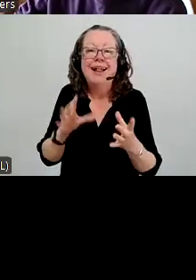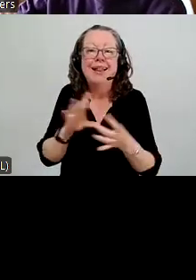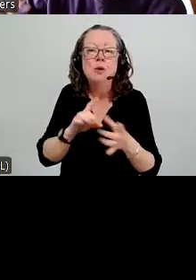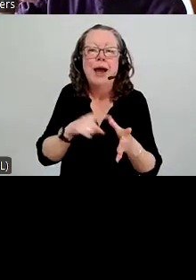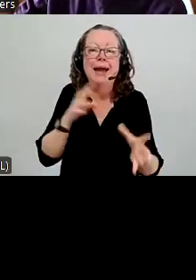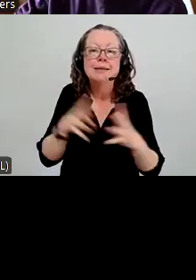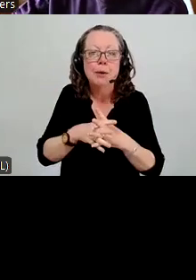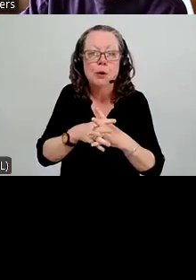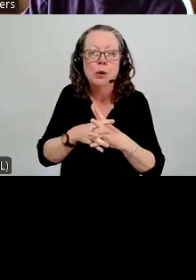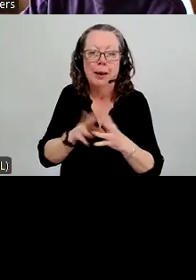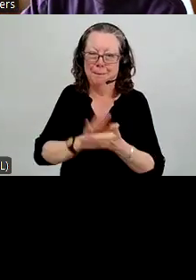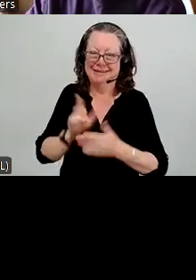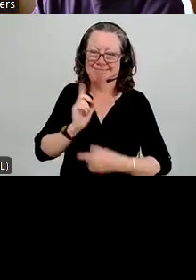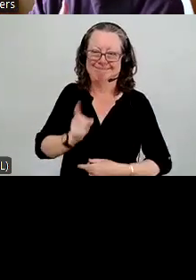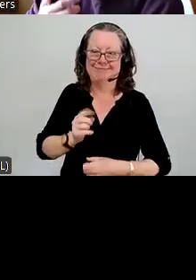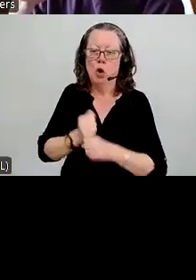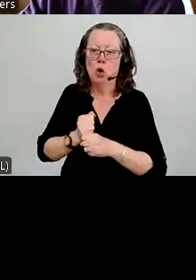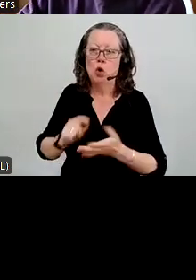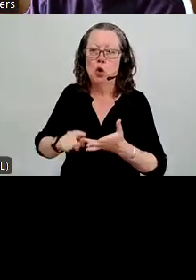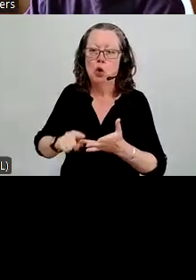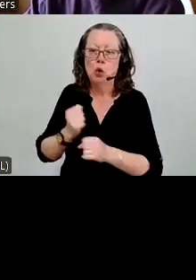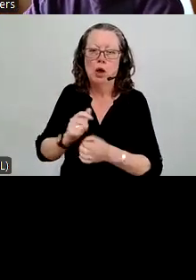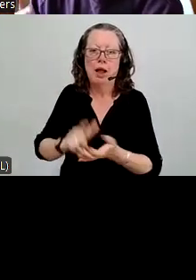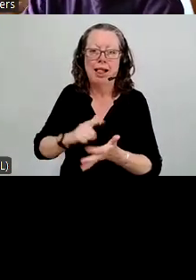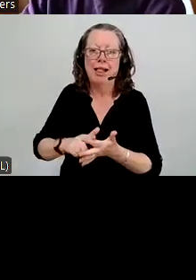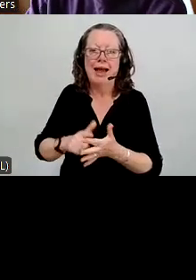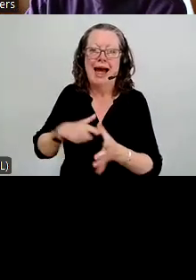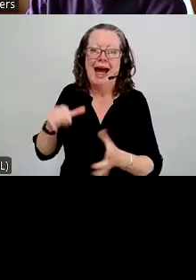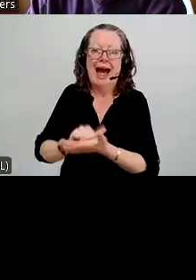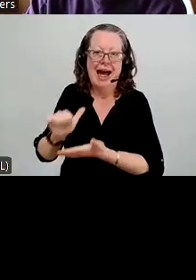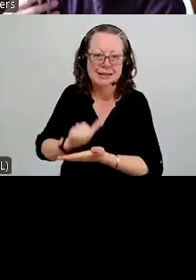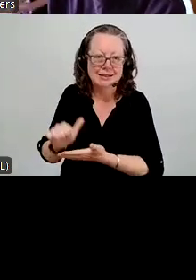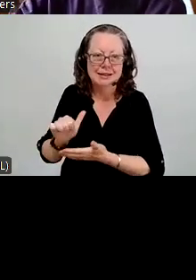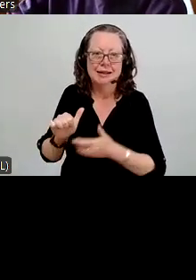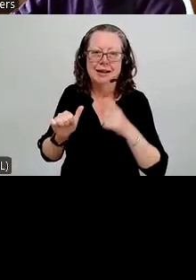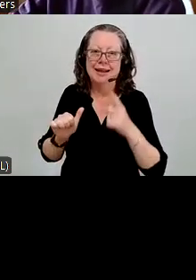That's all about conversions, so the end objective that you want people to do.